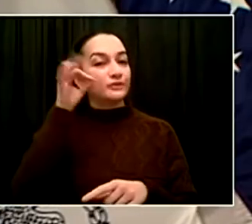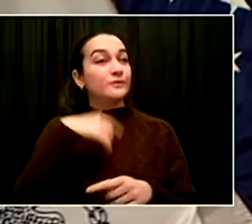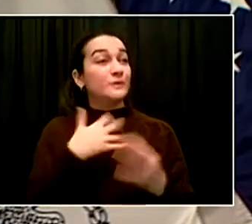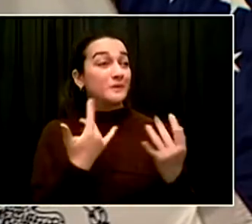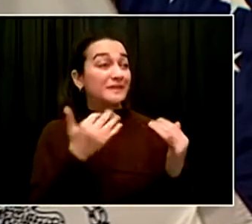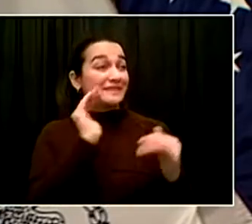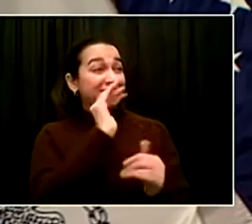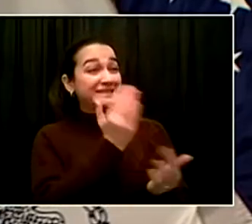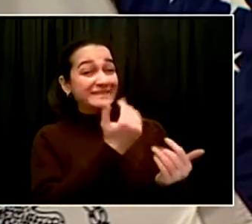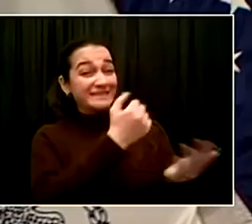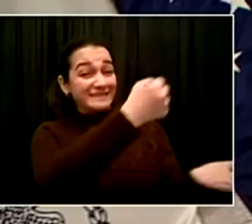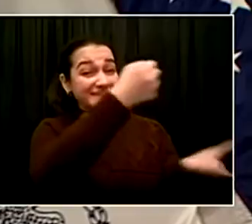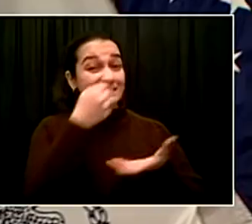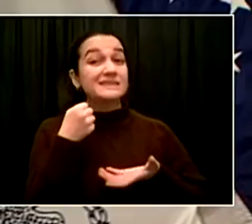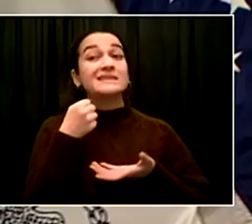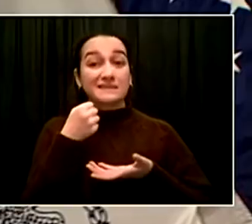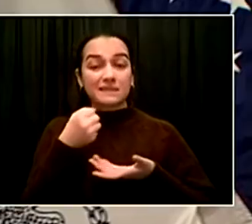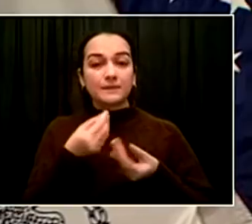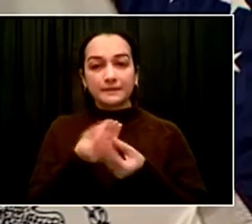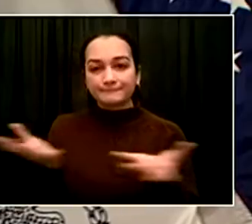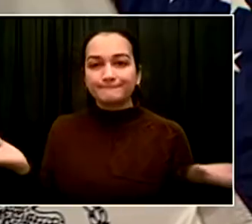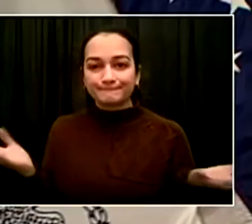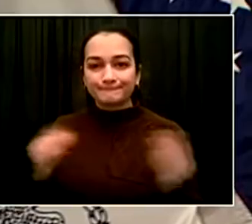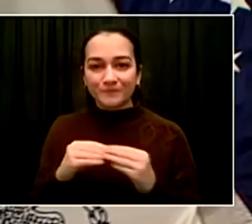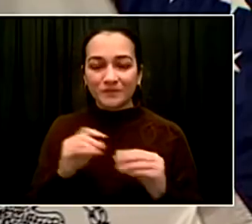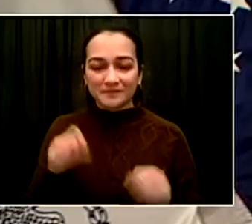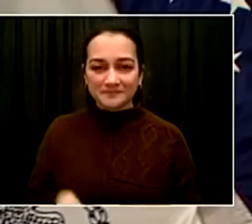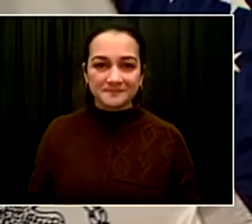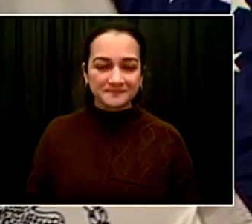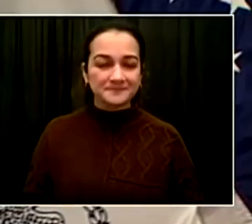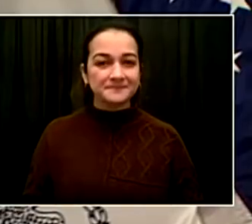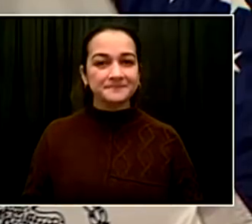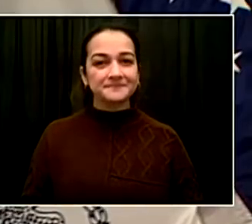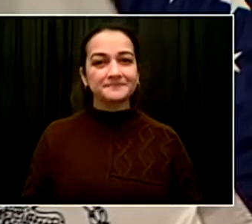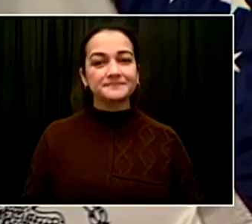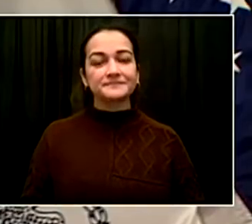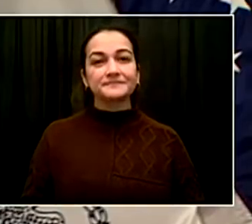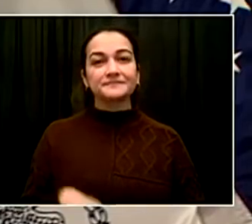OBVIOUSLY EVERYTHING HAS KICKED UP IN THE LAST FEW DAYS IN AN